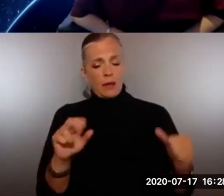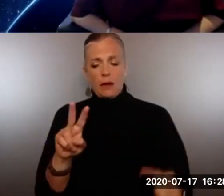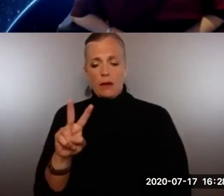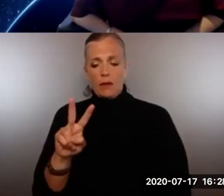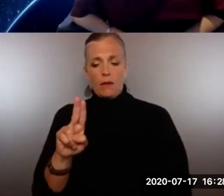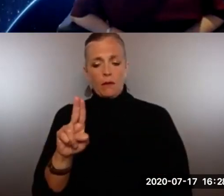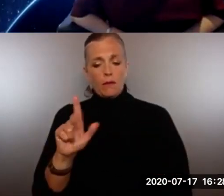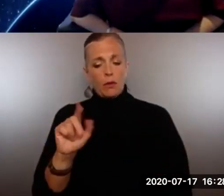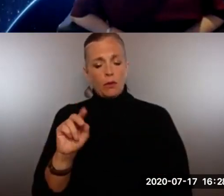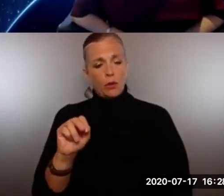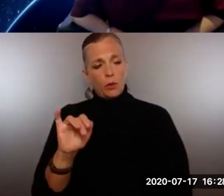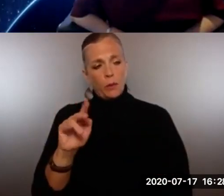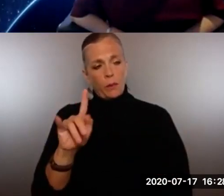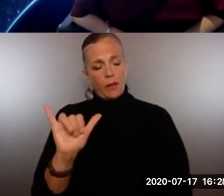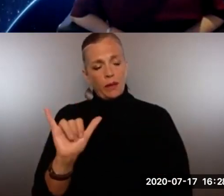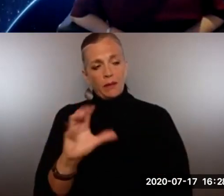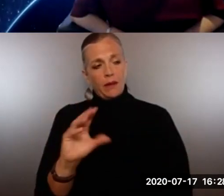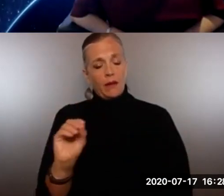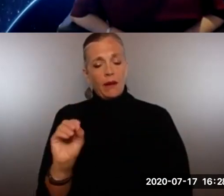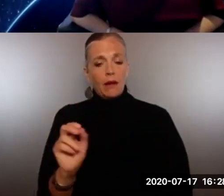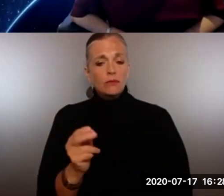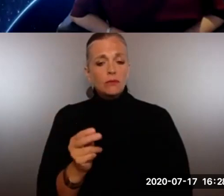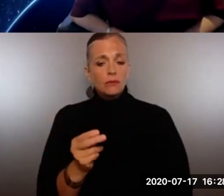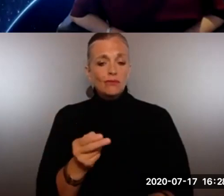Yes.